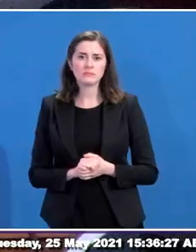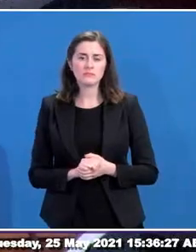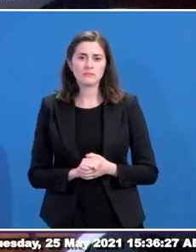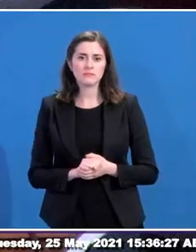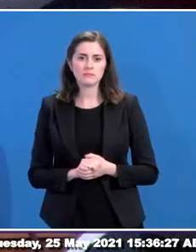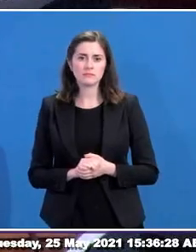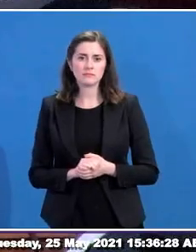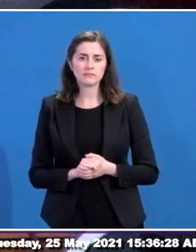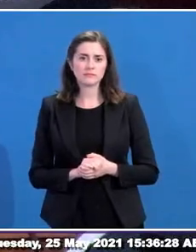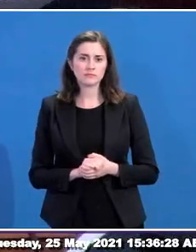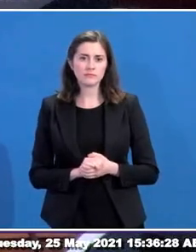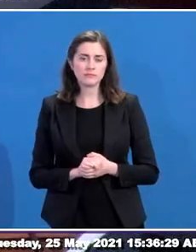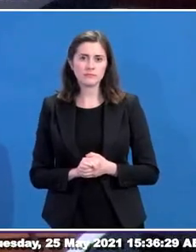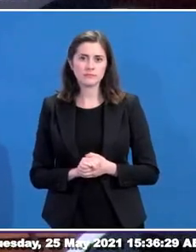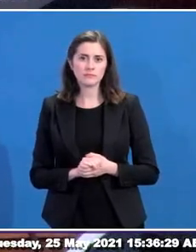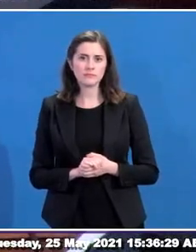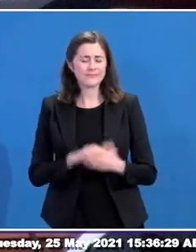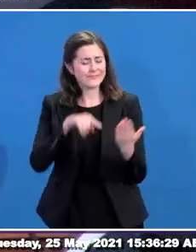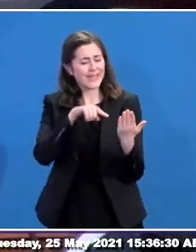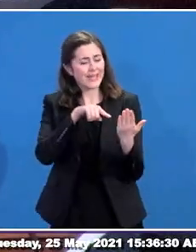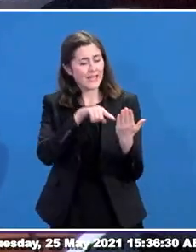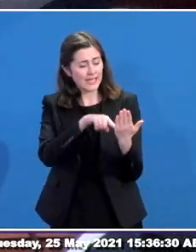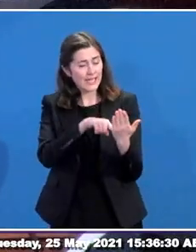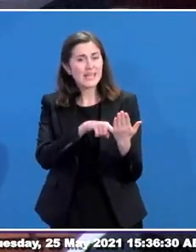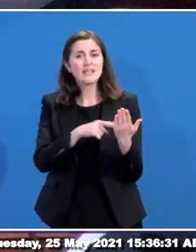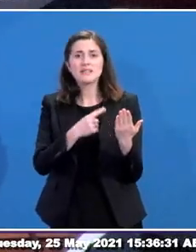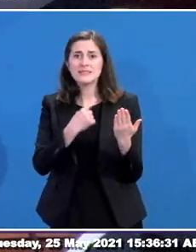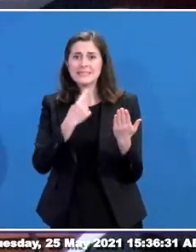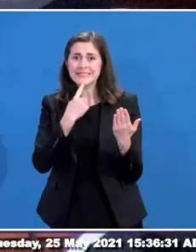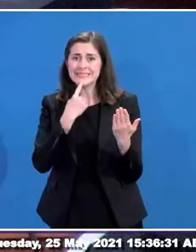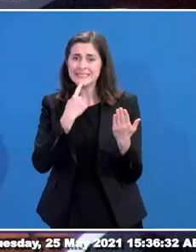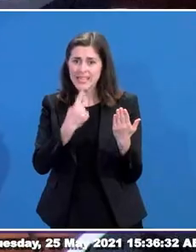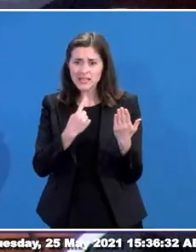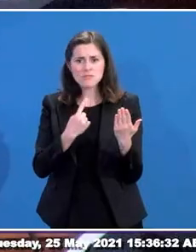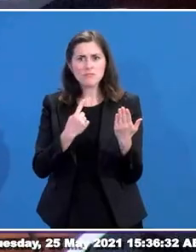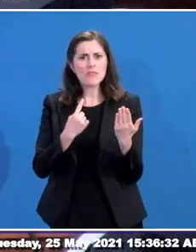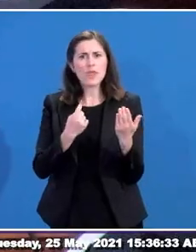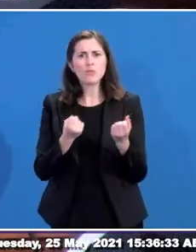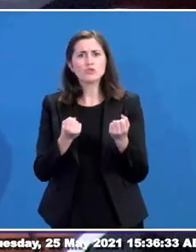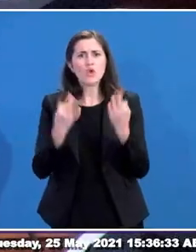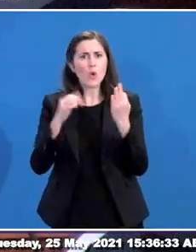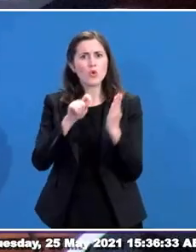And you identified the lack of shift progress notes for Monday,